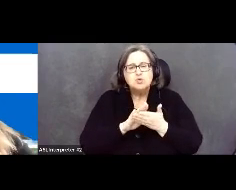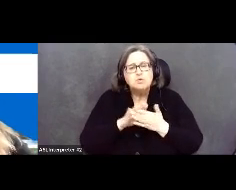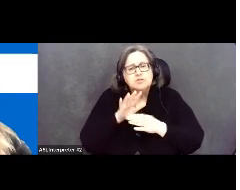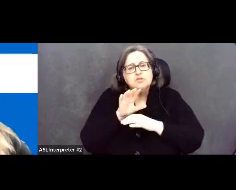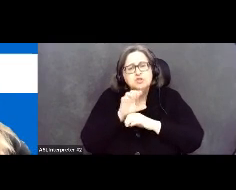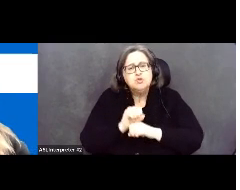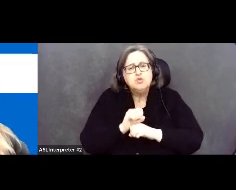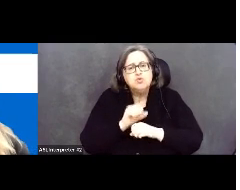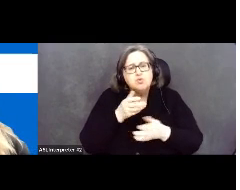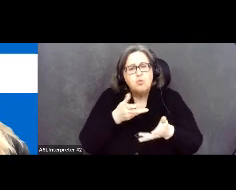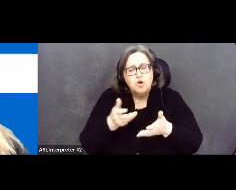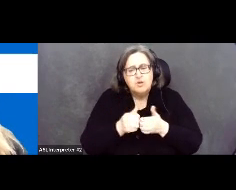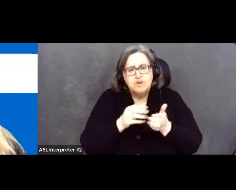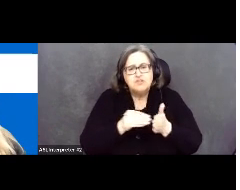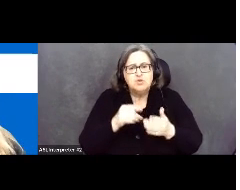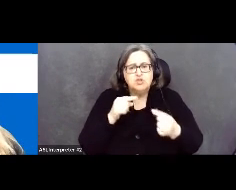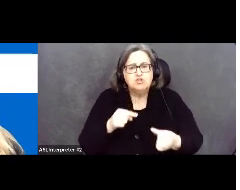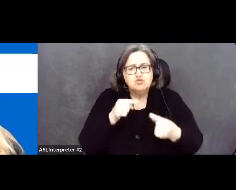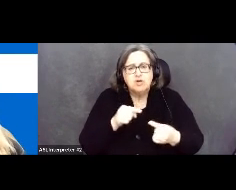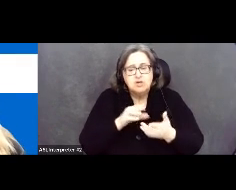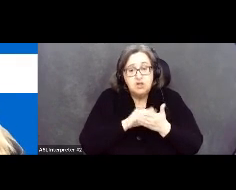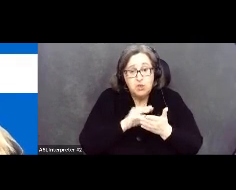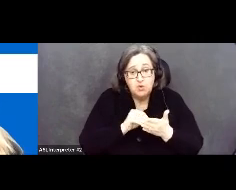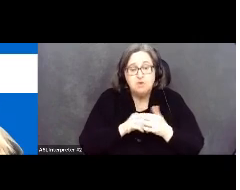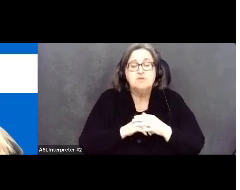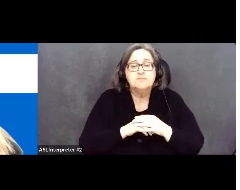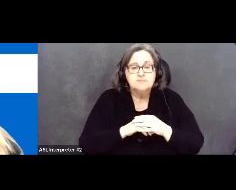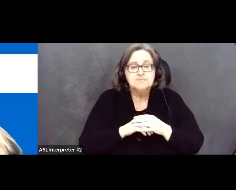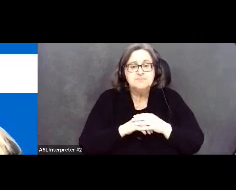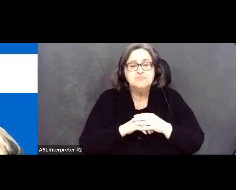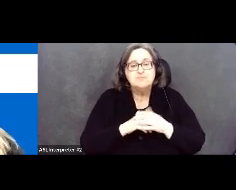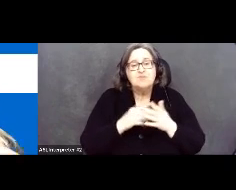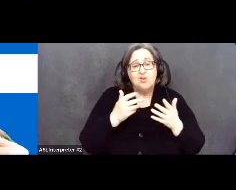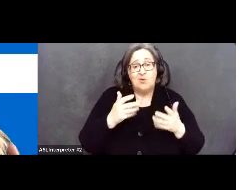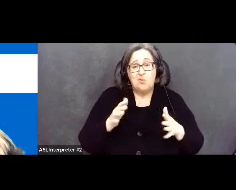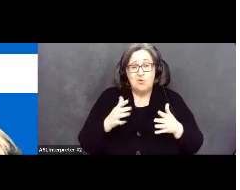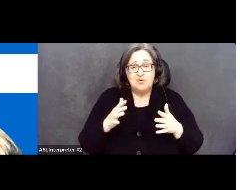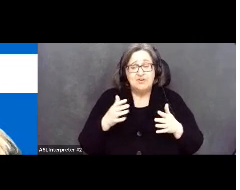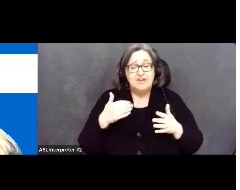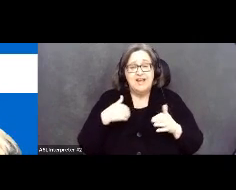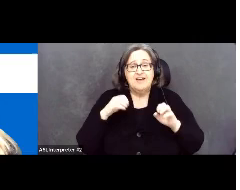working with students who struggle to learn. There are already educational frame works